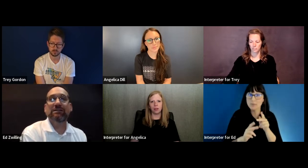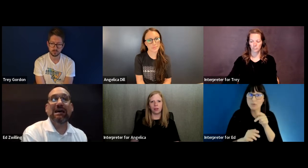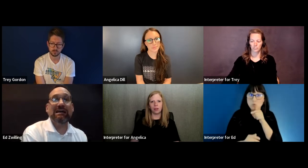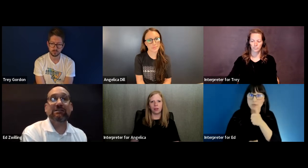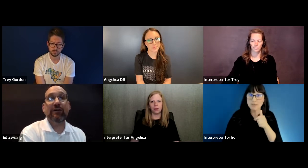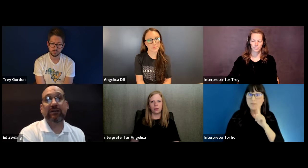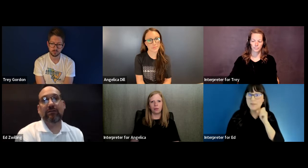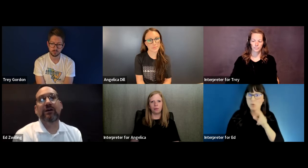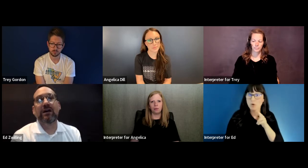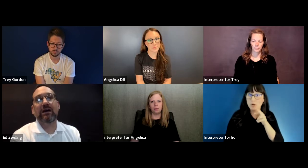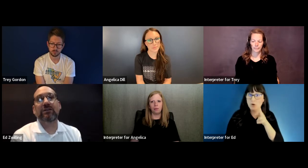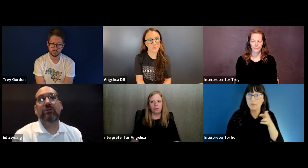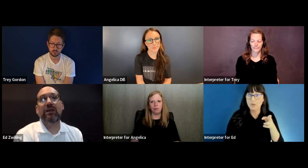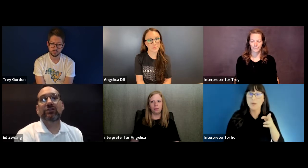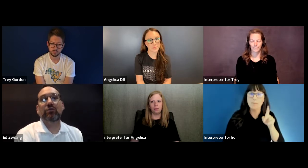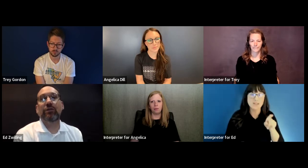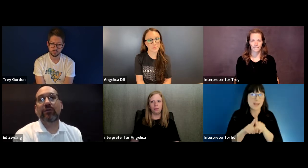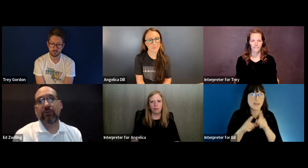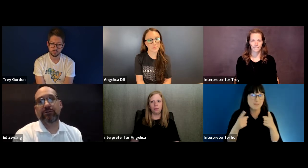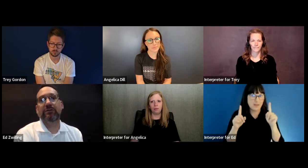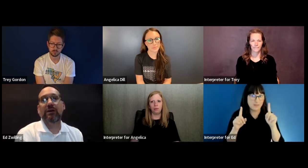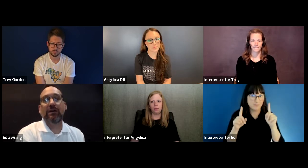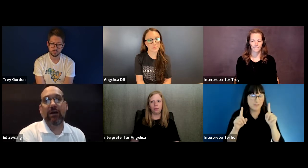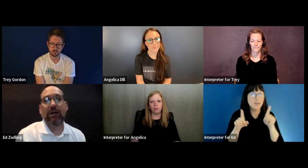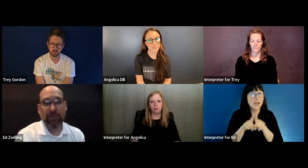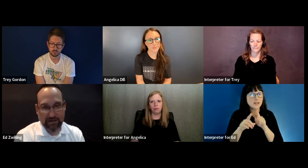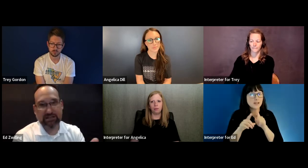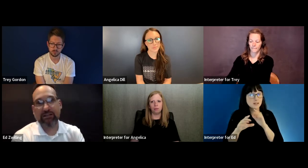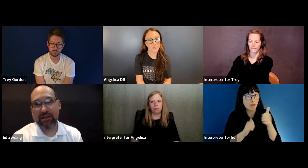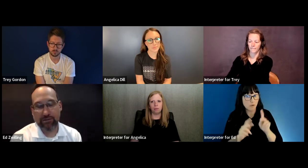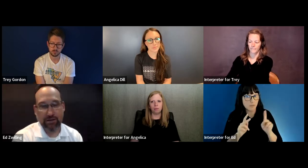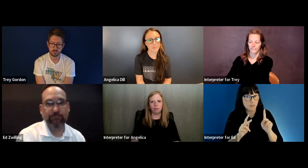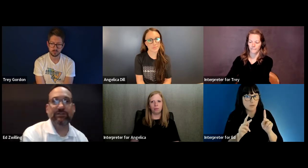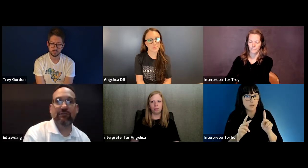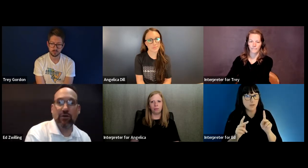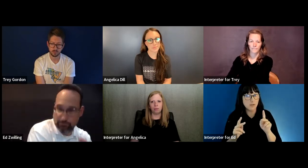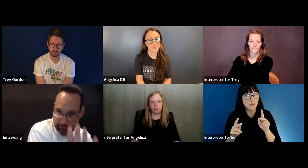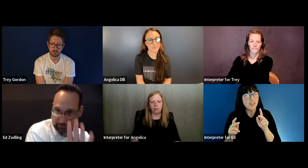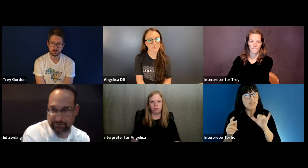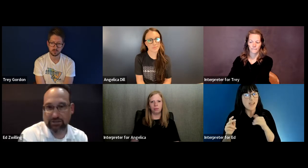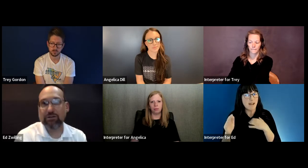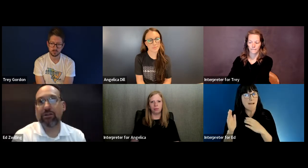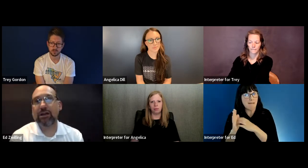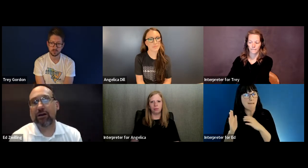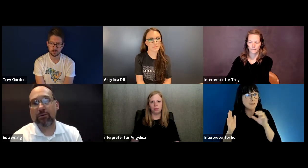is as effective as communication with others and then i cite that cfr section that